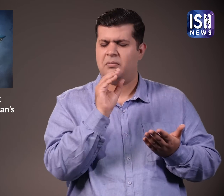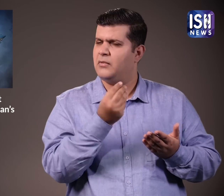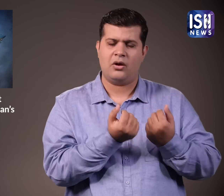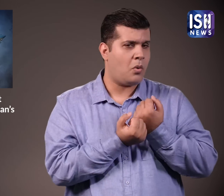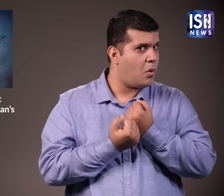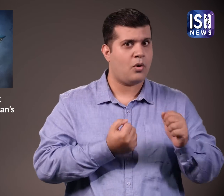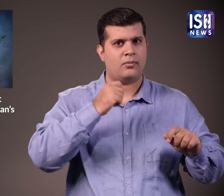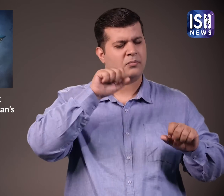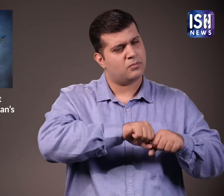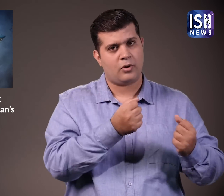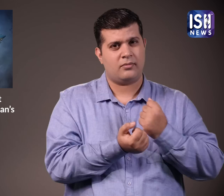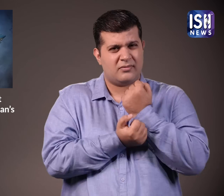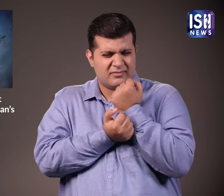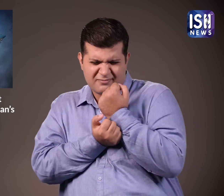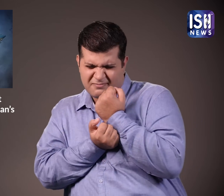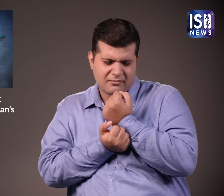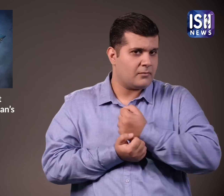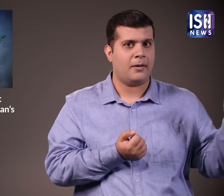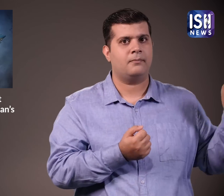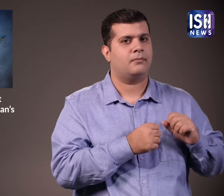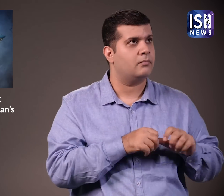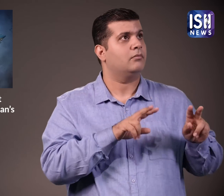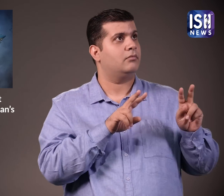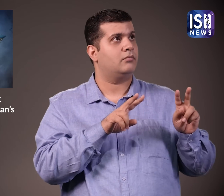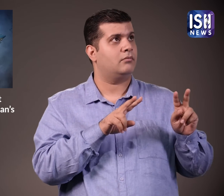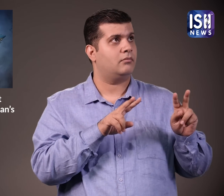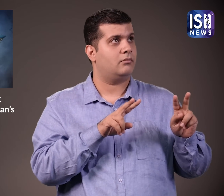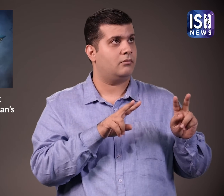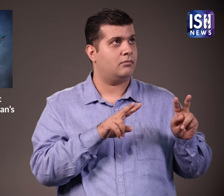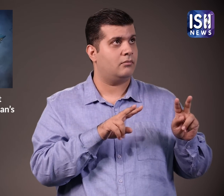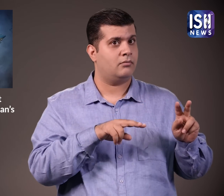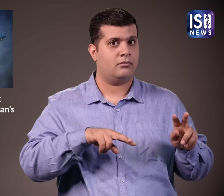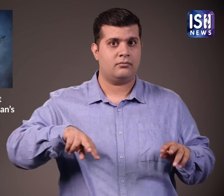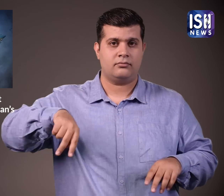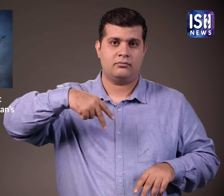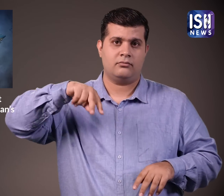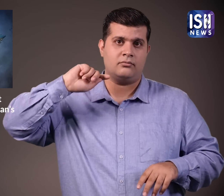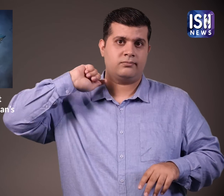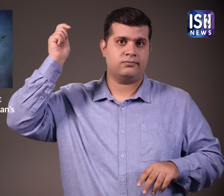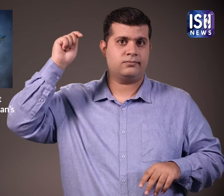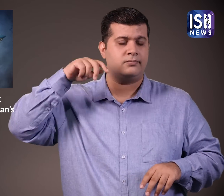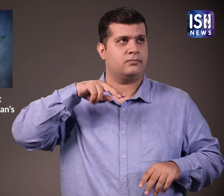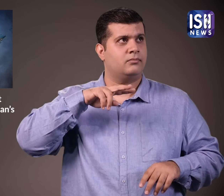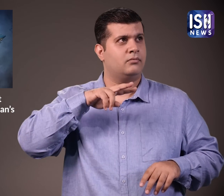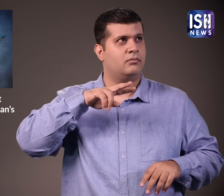They all collectively broke open the deceased’s bedroom door and were shocked to find him hanging.